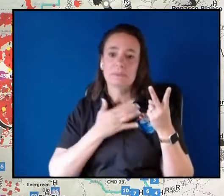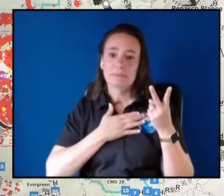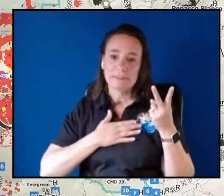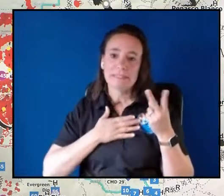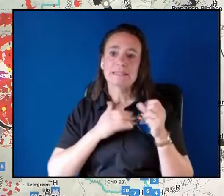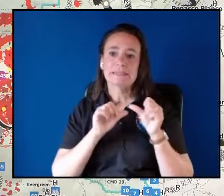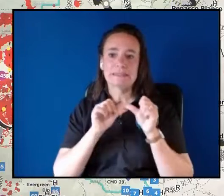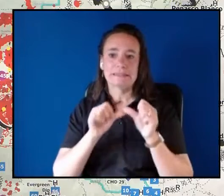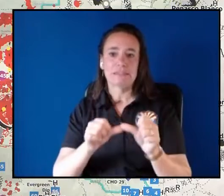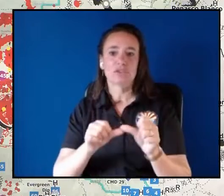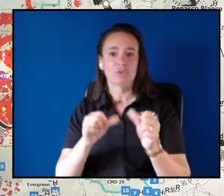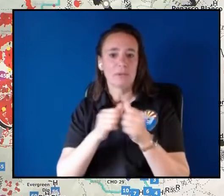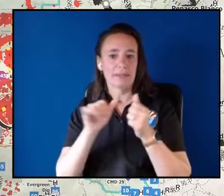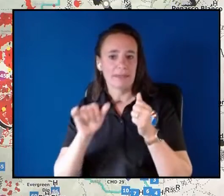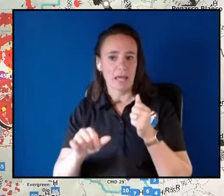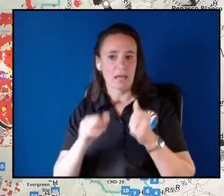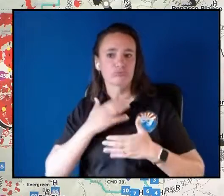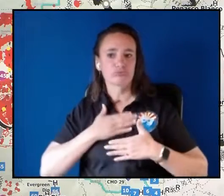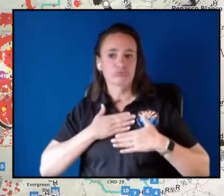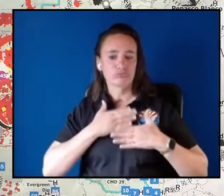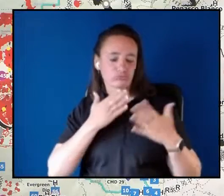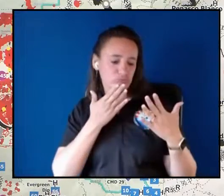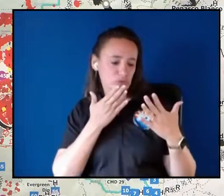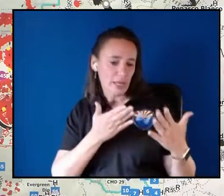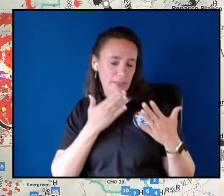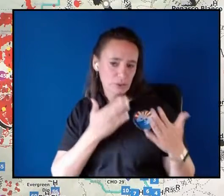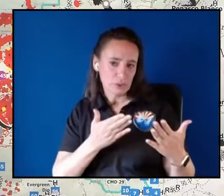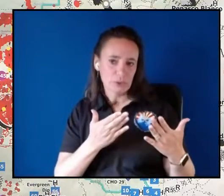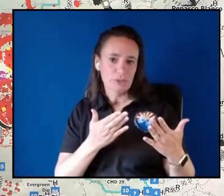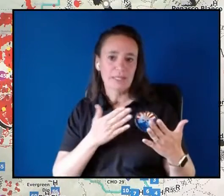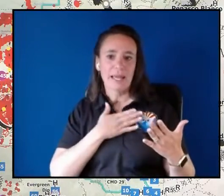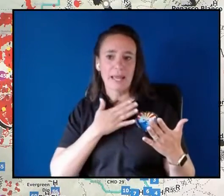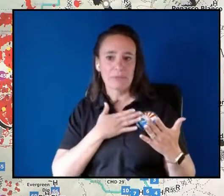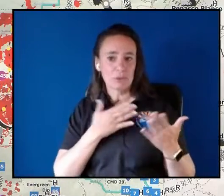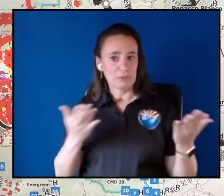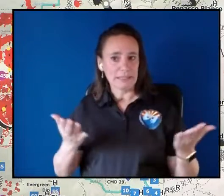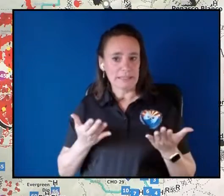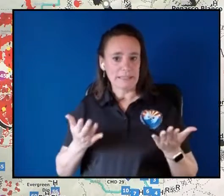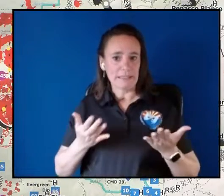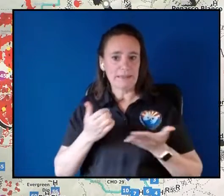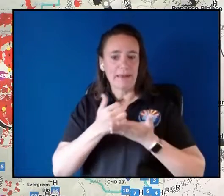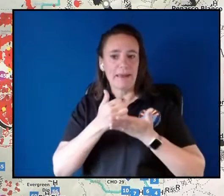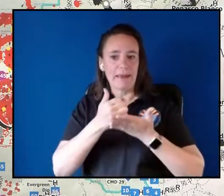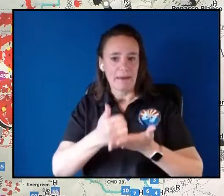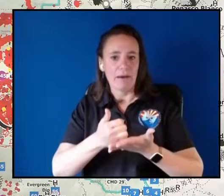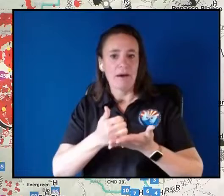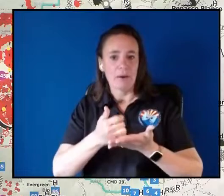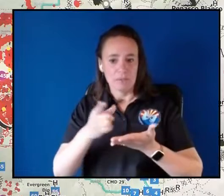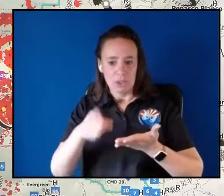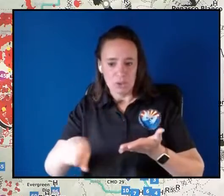We appreciate that gratitude and we're happy to be here to to help get you folks through this time.